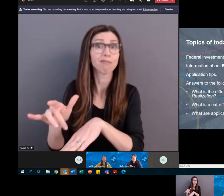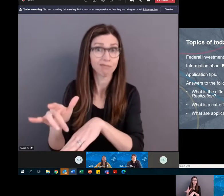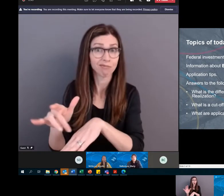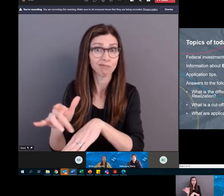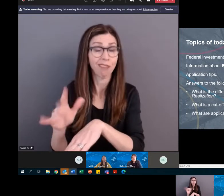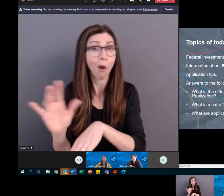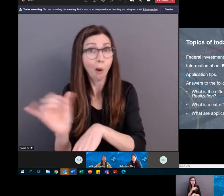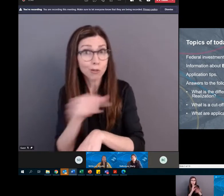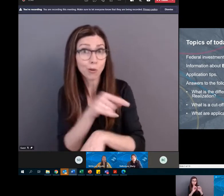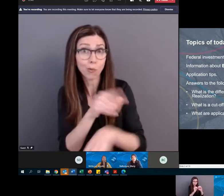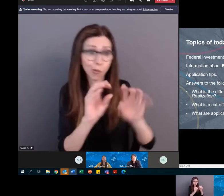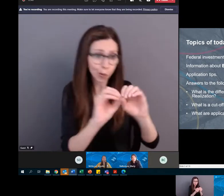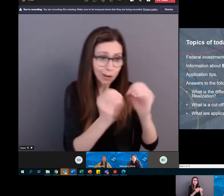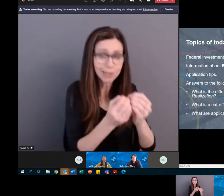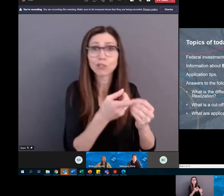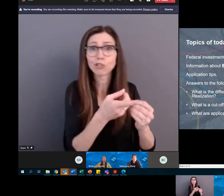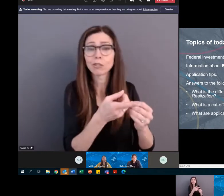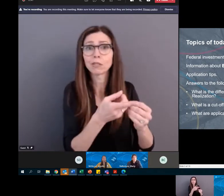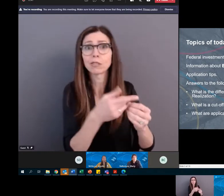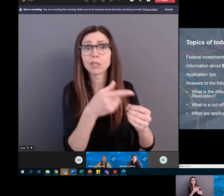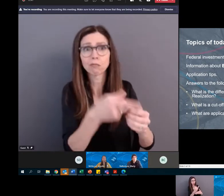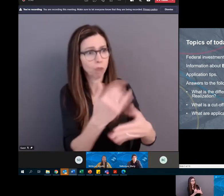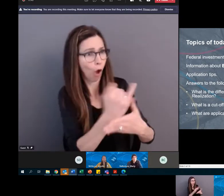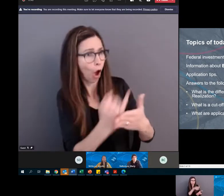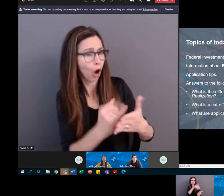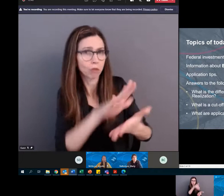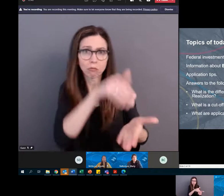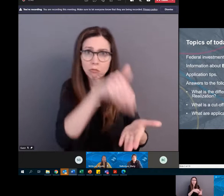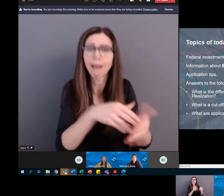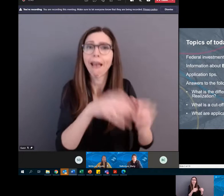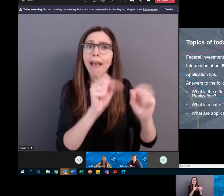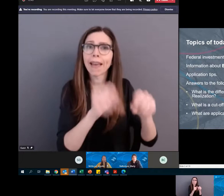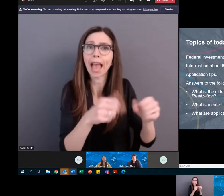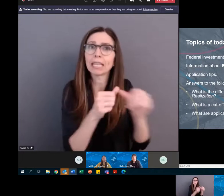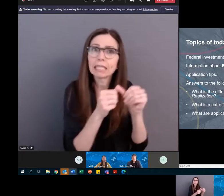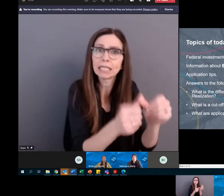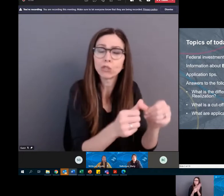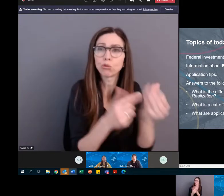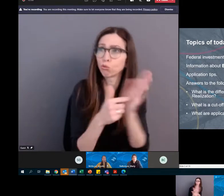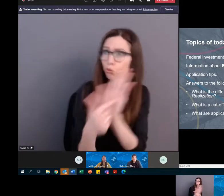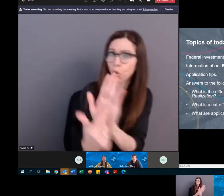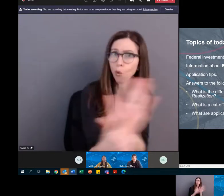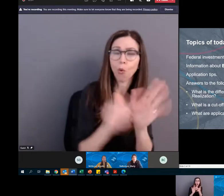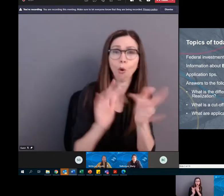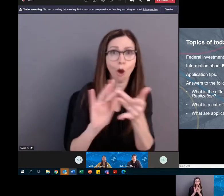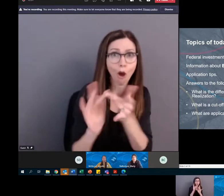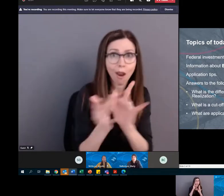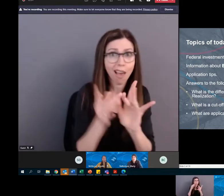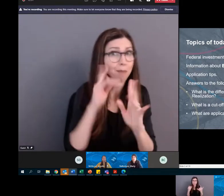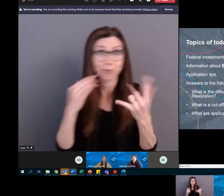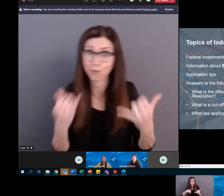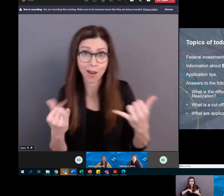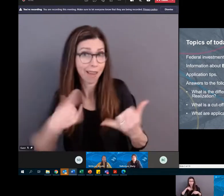and deliver their programming and activities virtually, while the physical distancing, travel